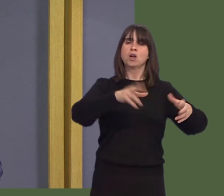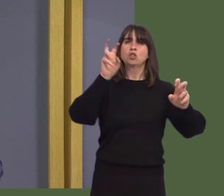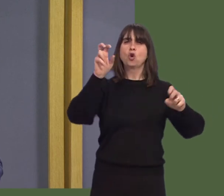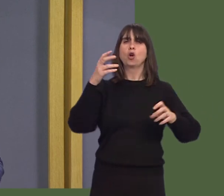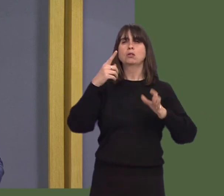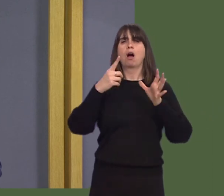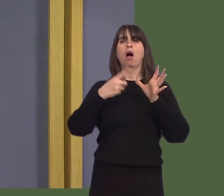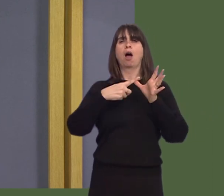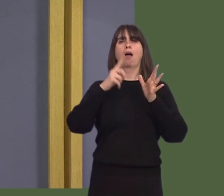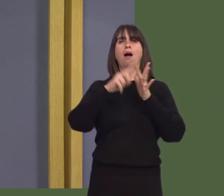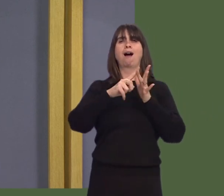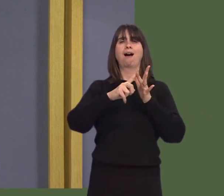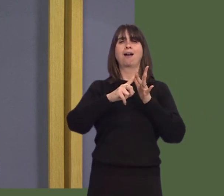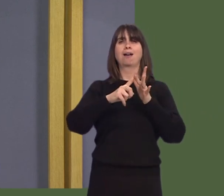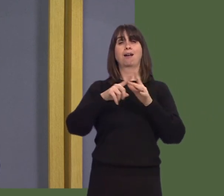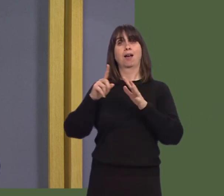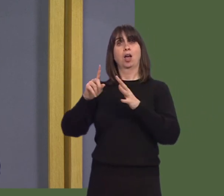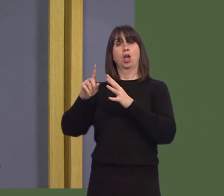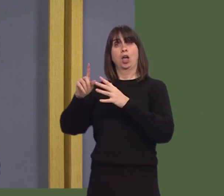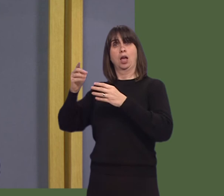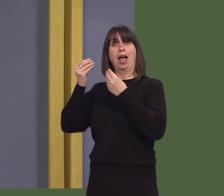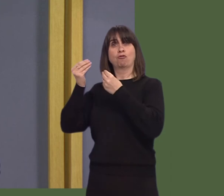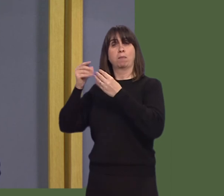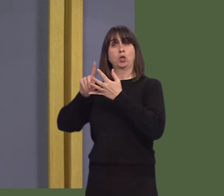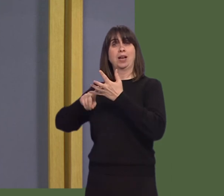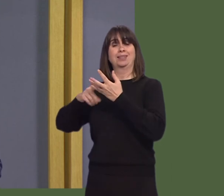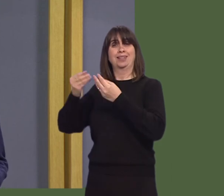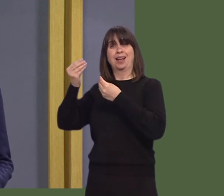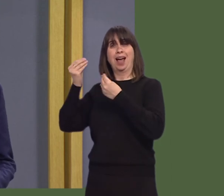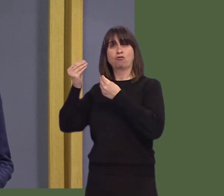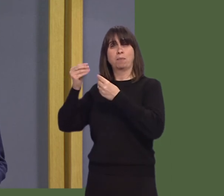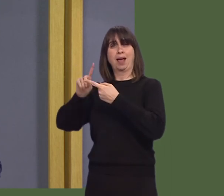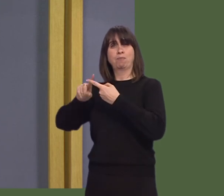The code reminds owners of their responsibilities and obligations. Gareth Bennett AM: Thanks for the previous initiatives.